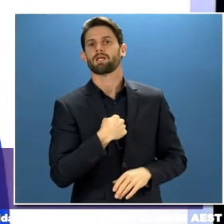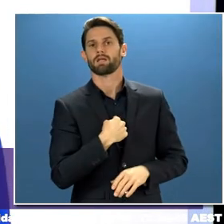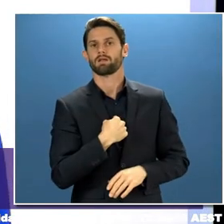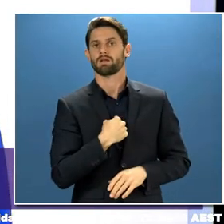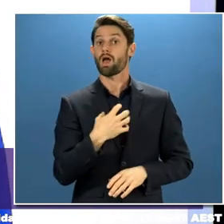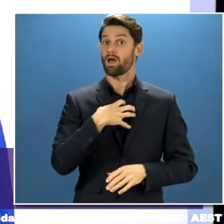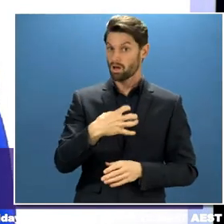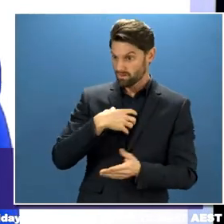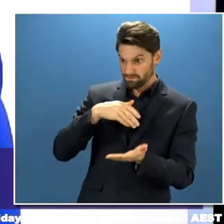Yes.